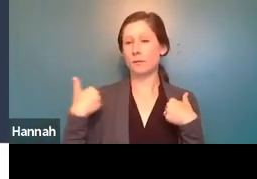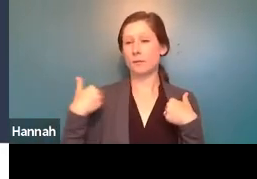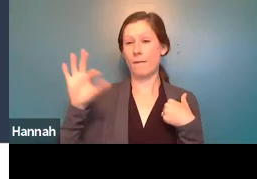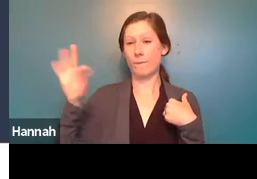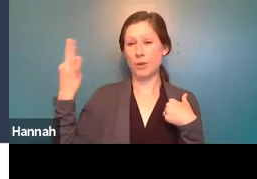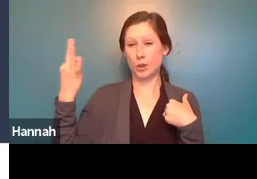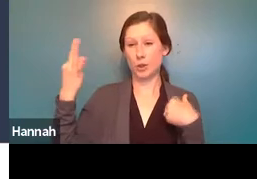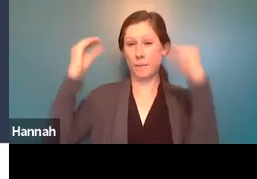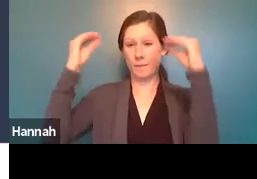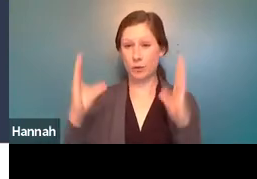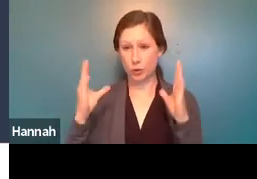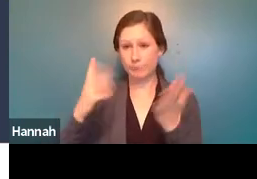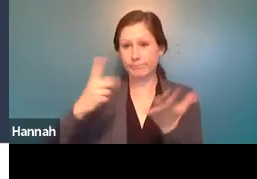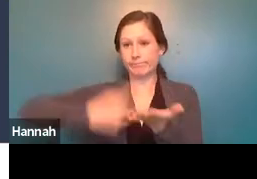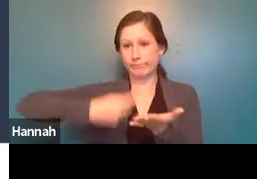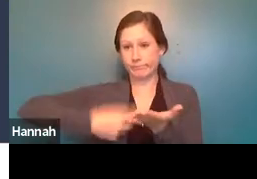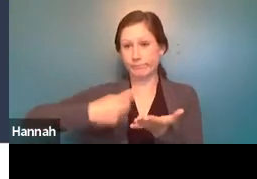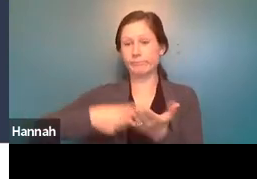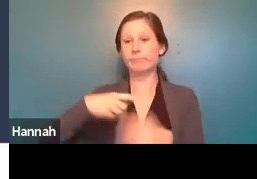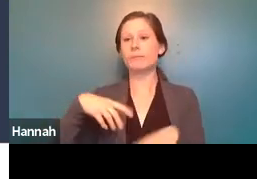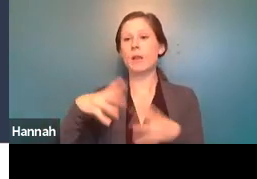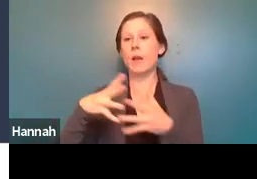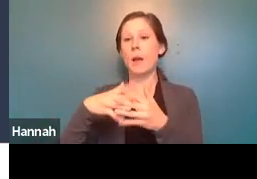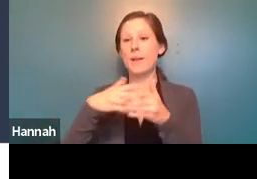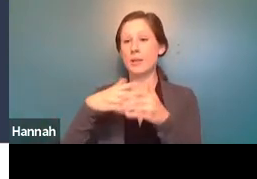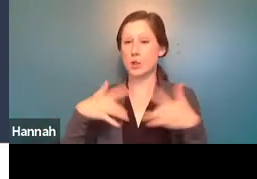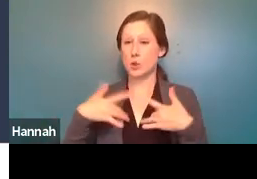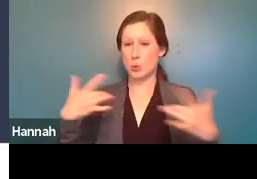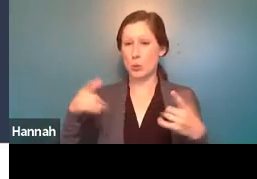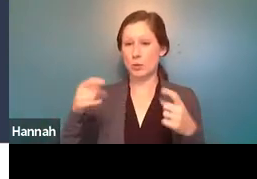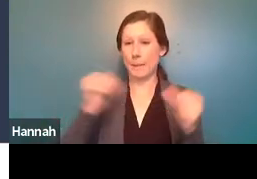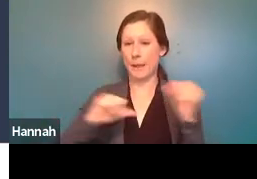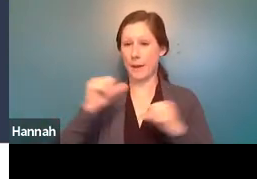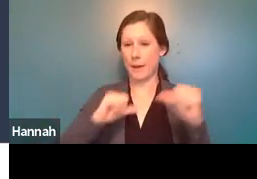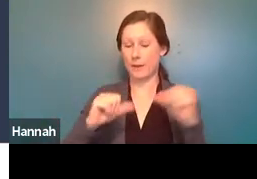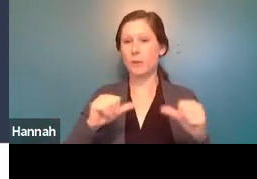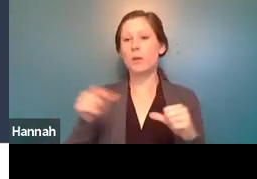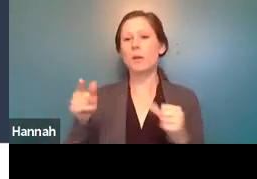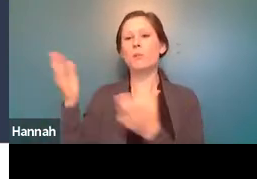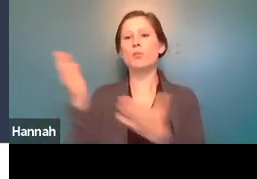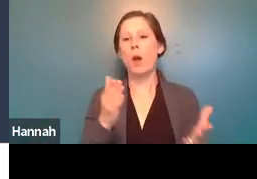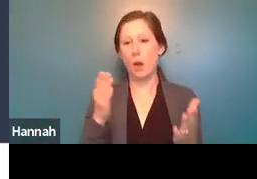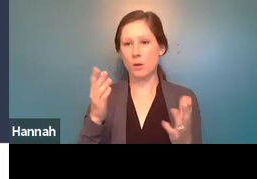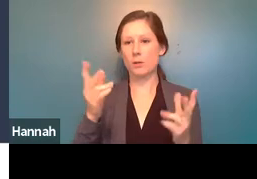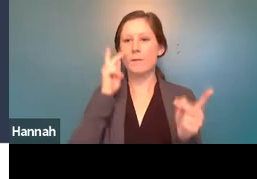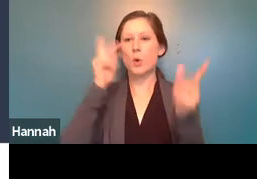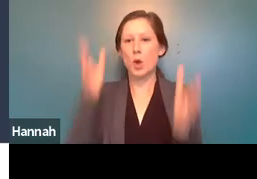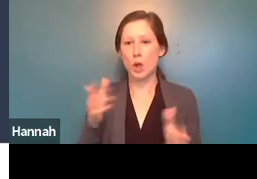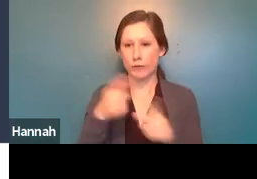about Albert Camus' "The Plague," he brought in viewers from all over because he has a large international connection. The